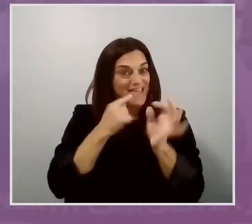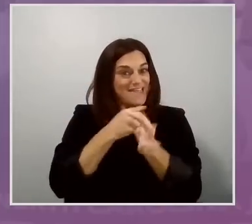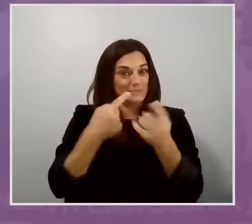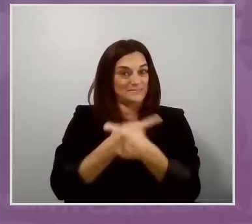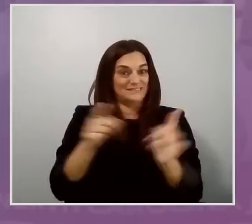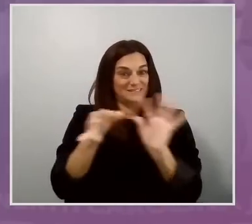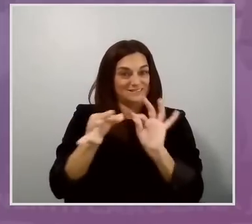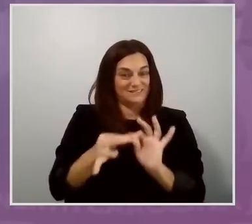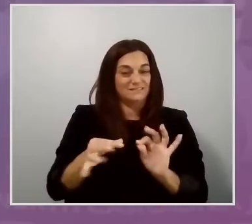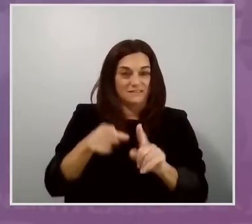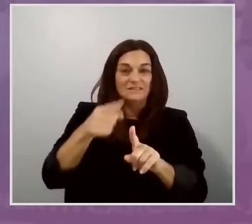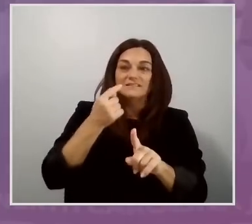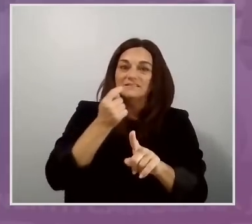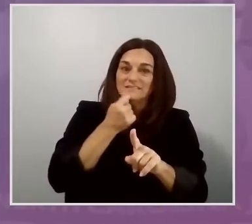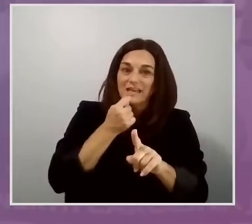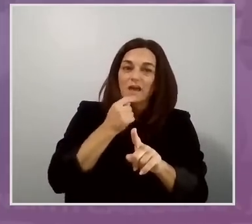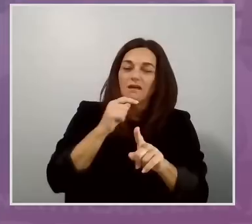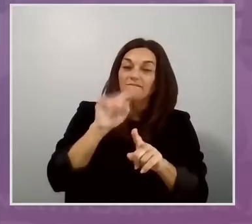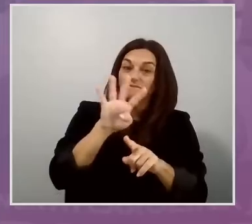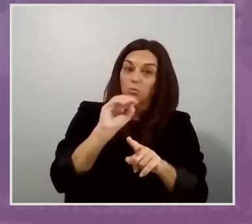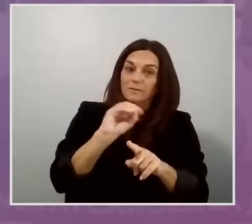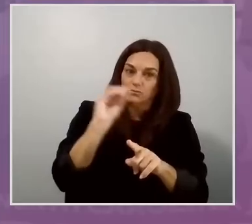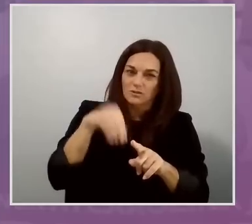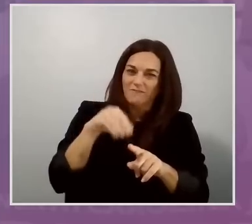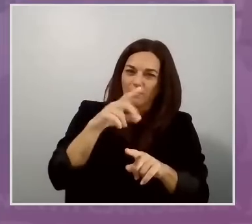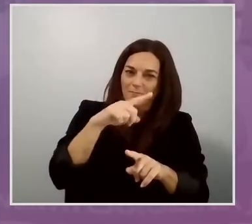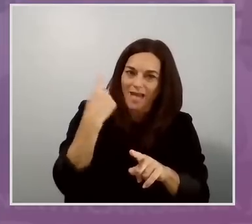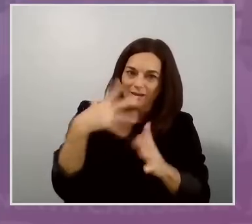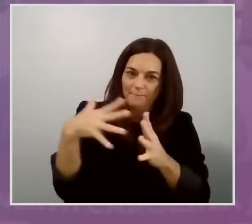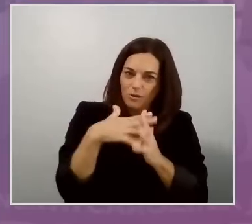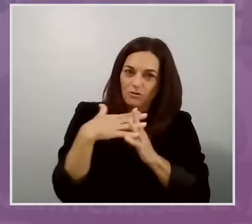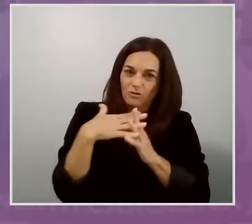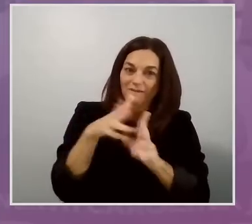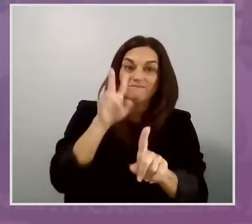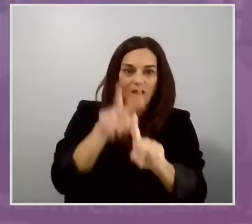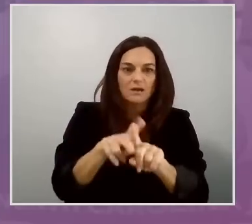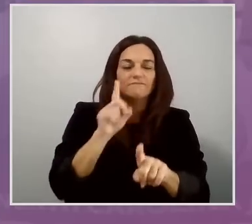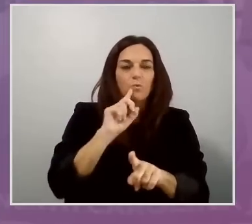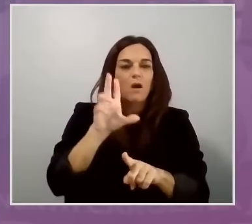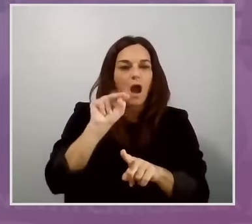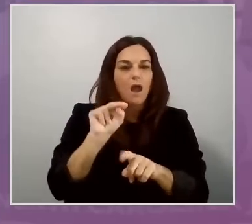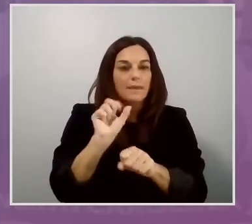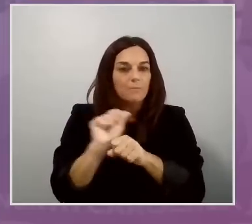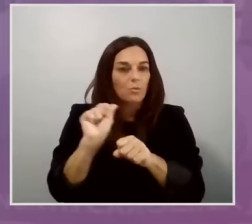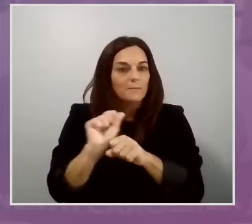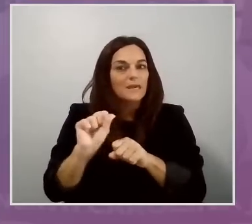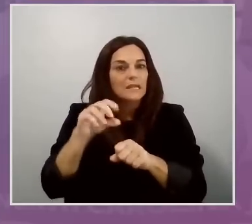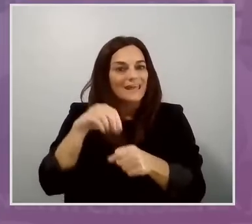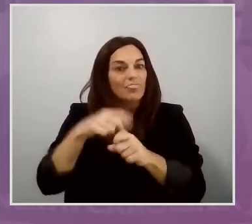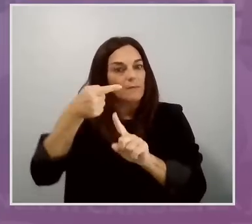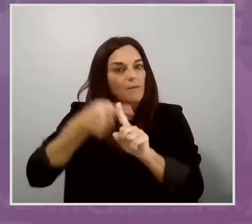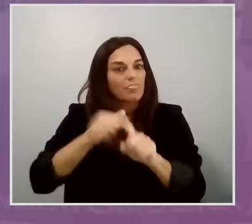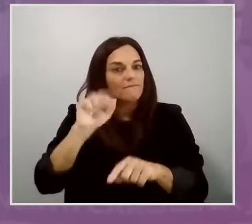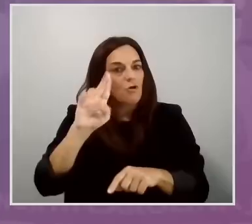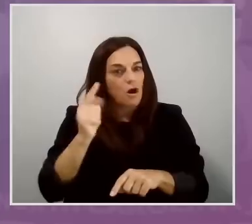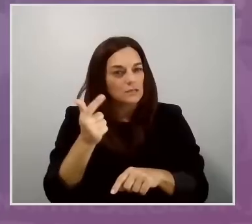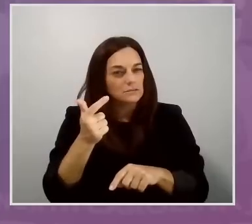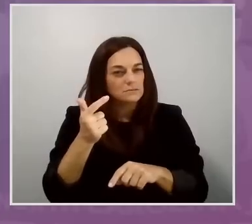NUMBER OF UNEMPLOYMENT CLAIMS, ALMOST 40% OF BLACK AMERICANS